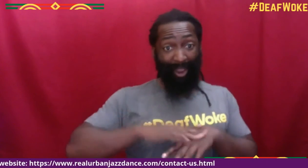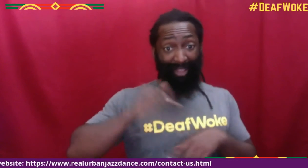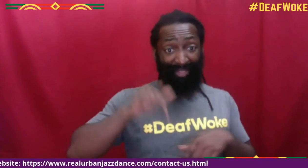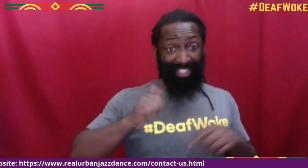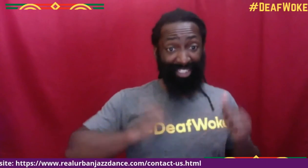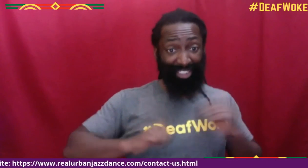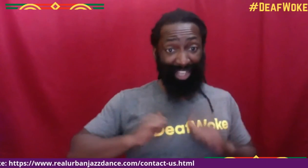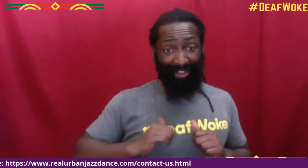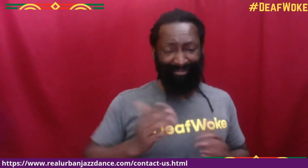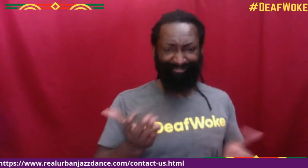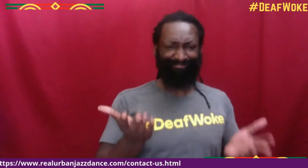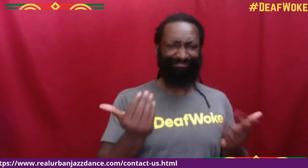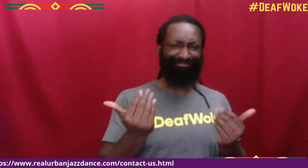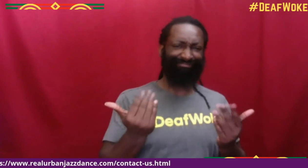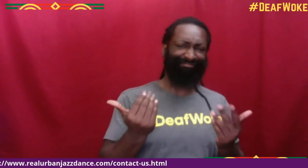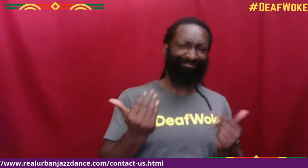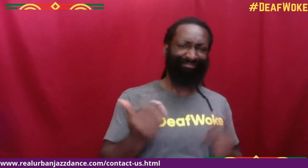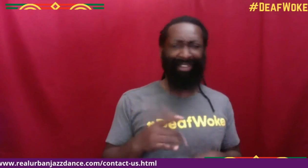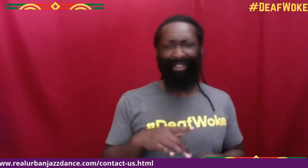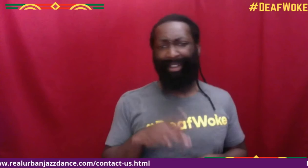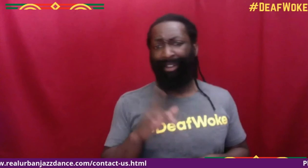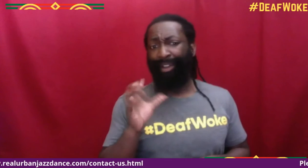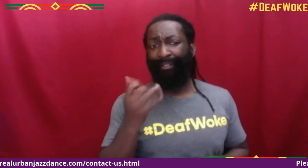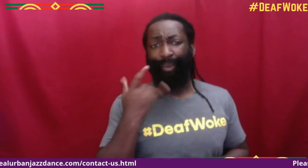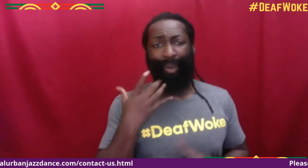So if you're capable of donating